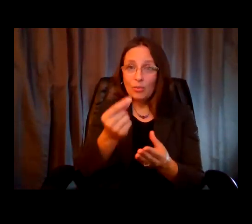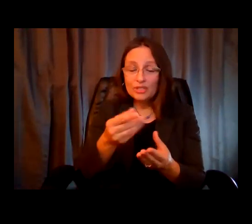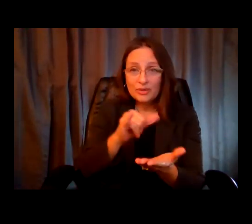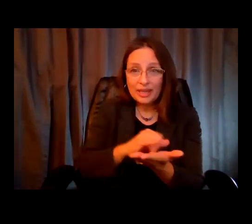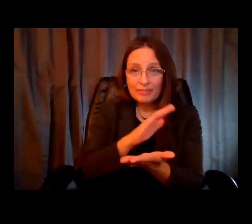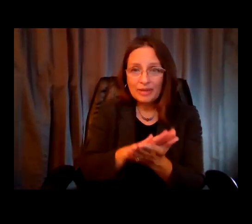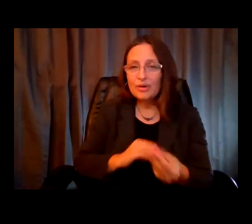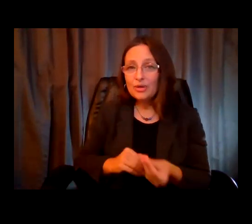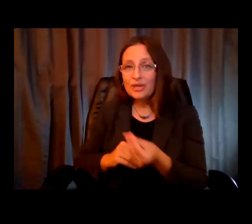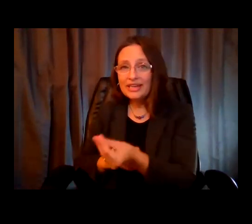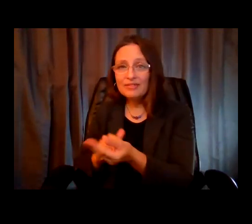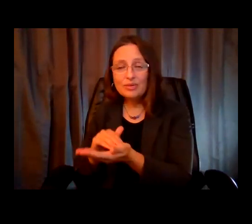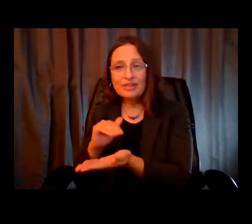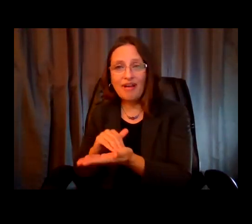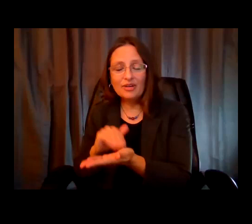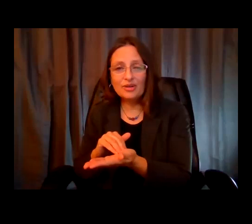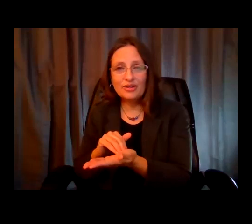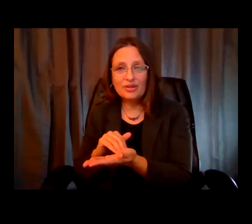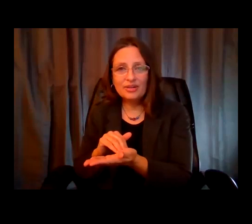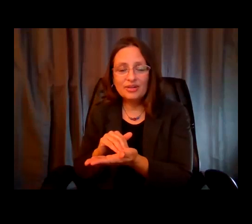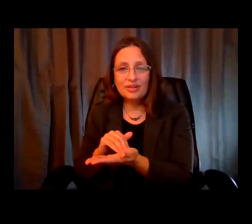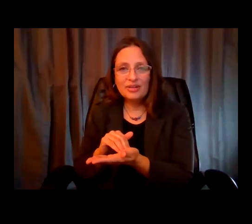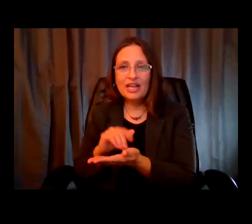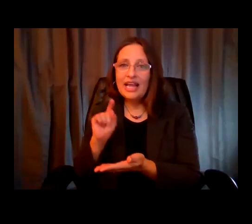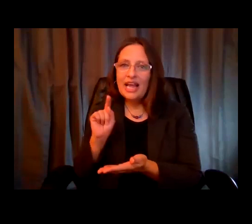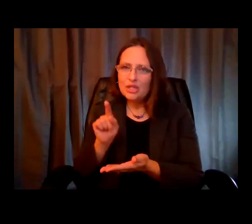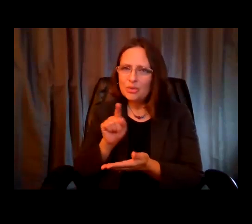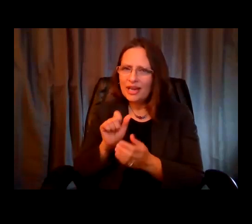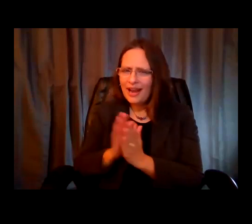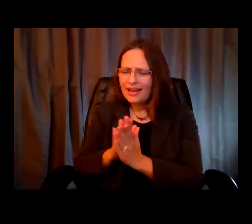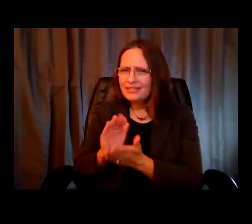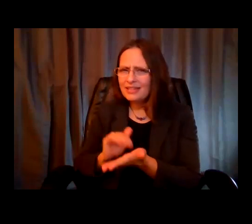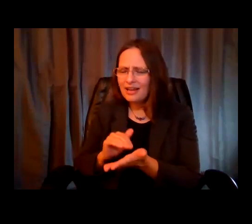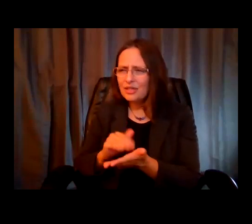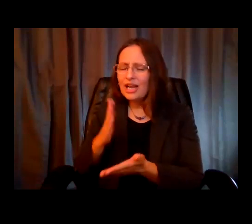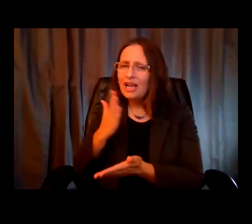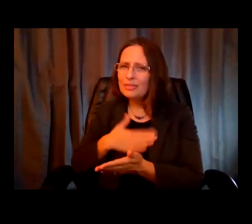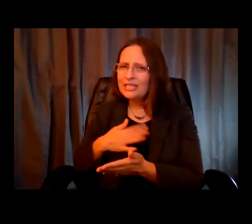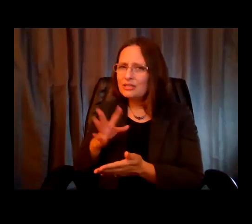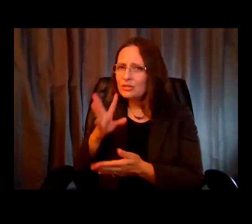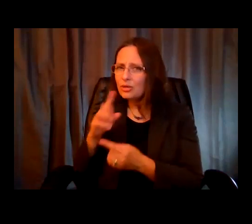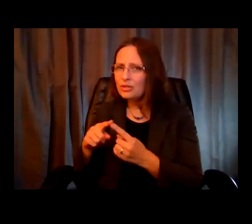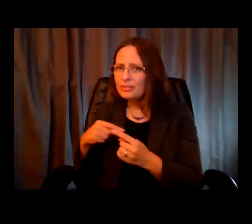completely dark, because I had to do five tests so I completely underestimate med amount of